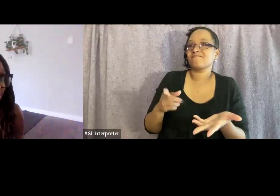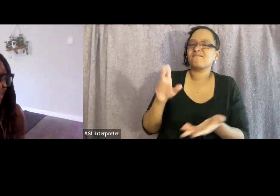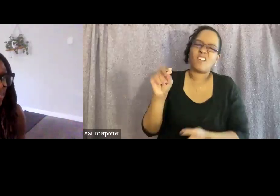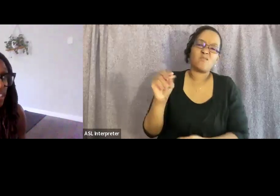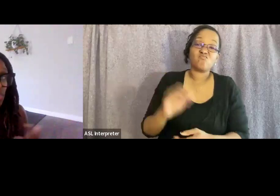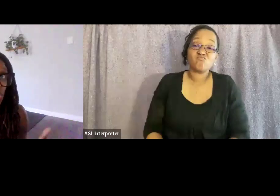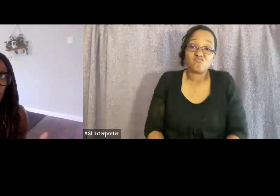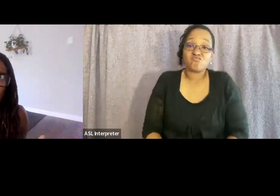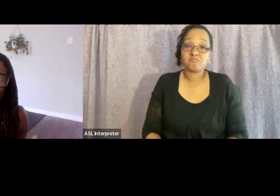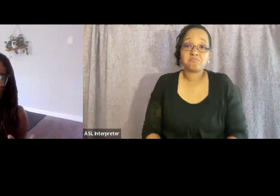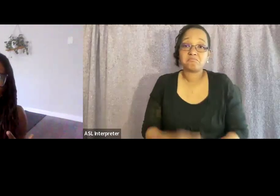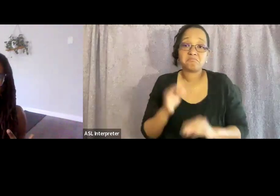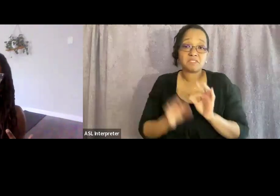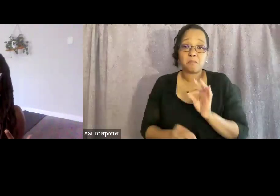give yourself permission to do that.